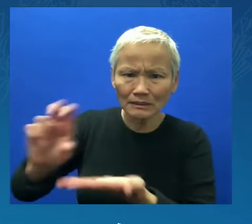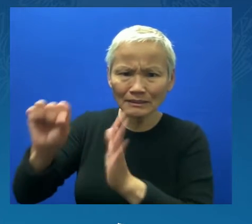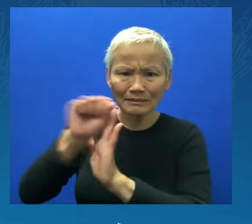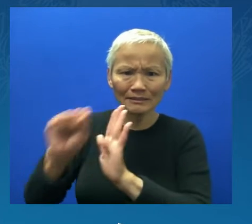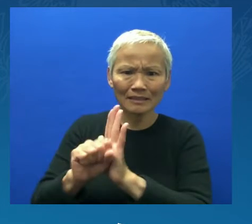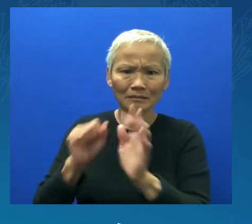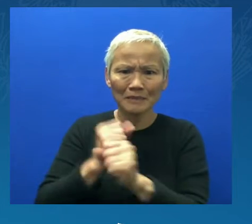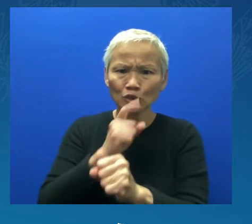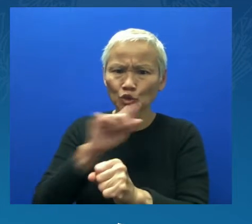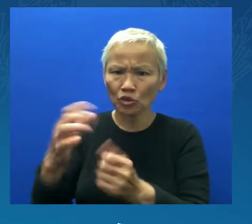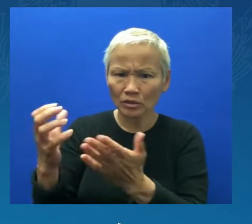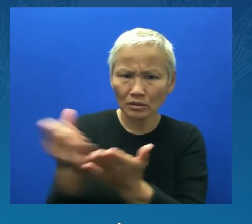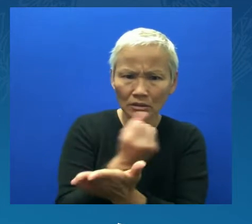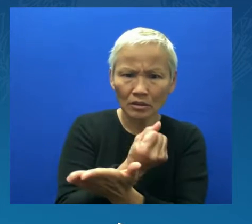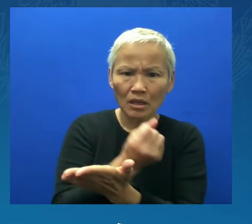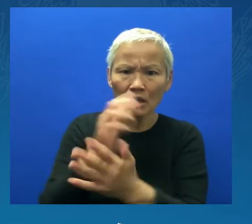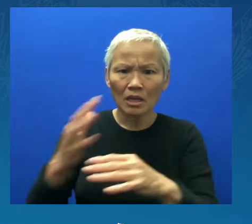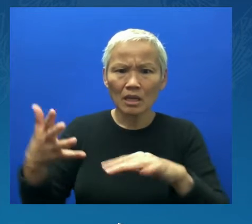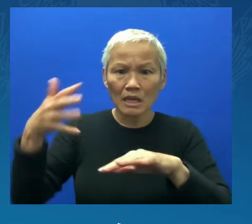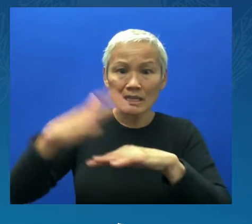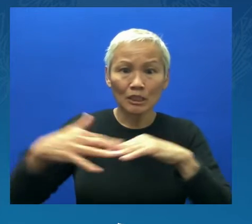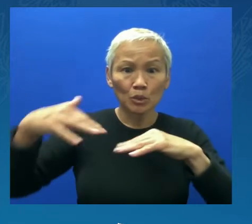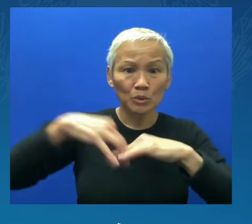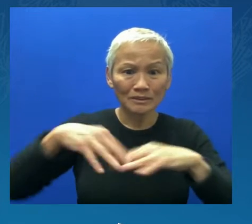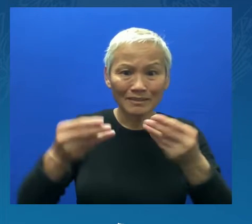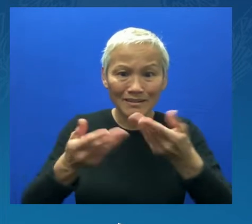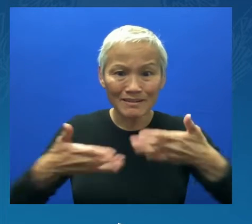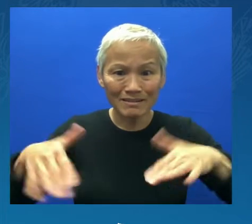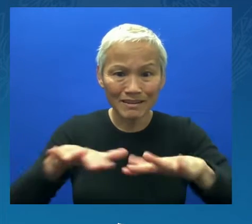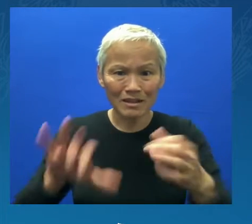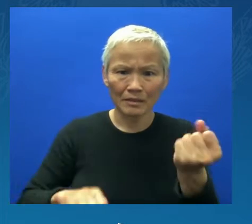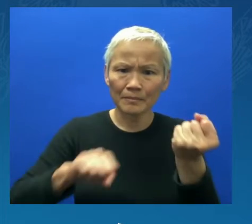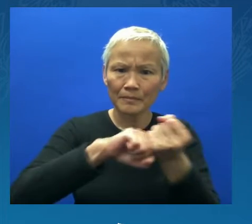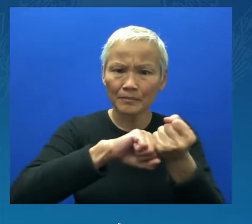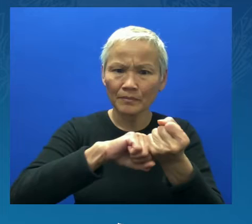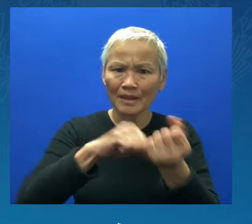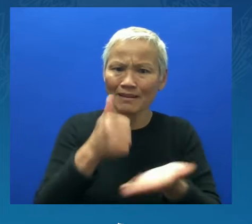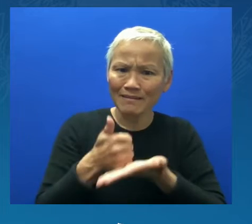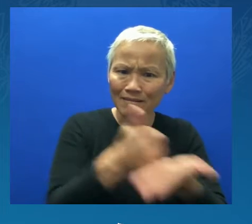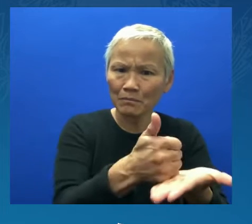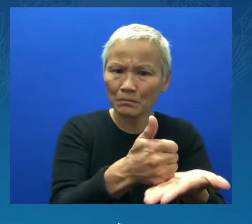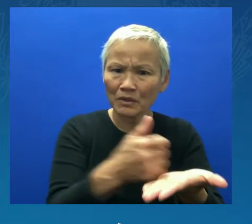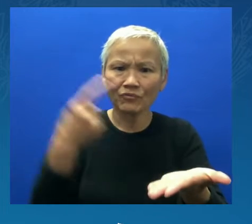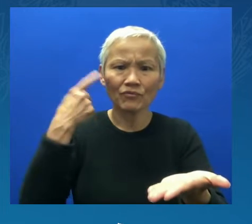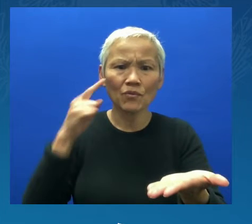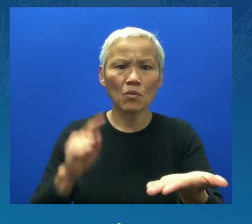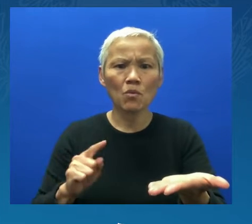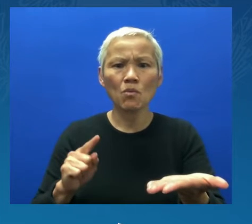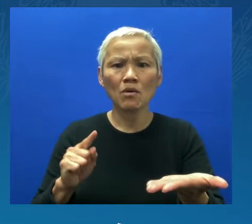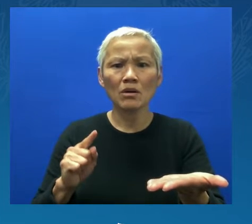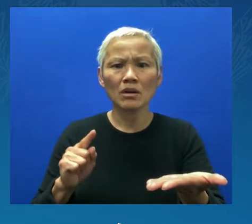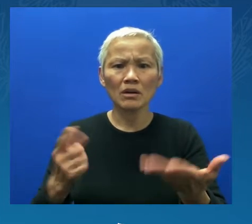can also aid and assist in that reproductive rights and access across the state and across the country.